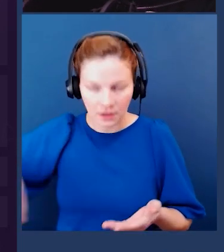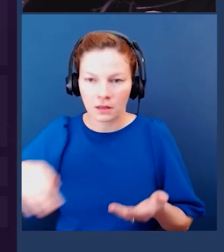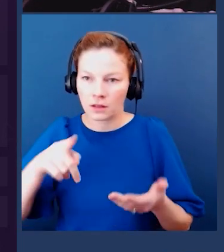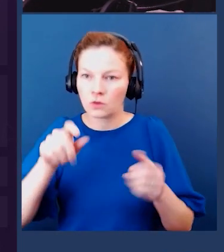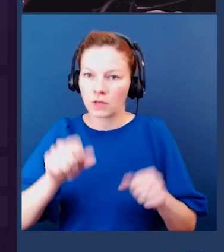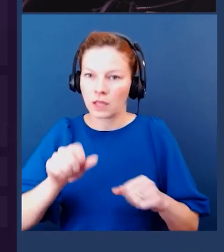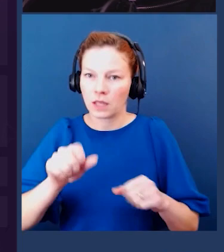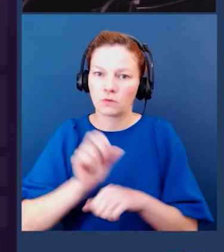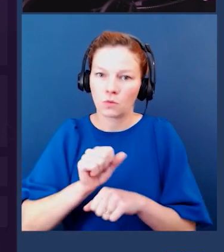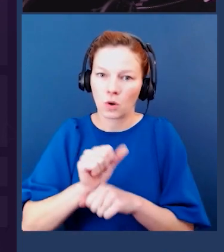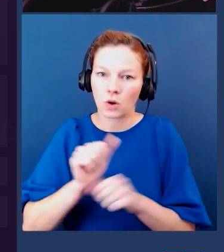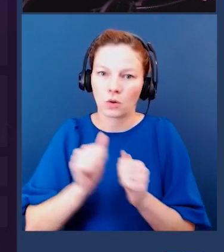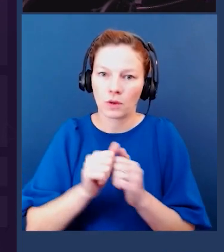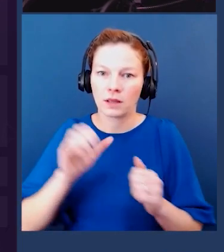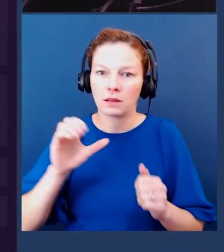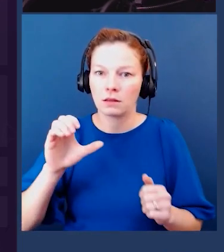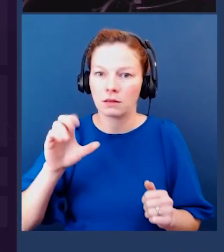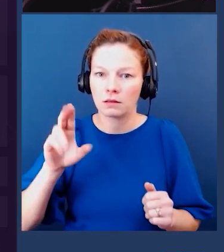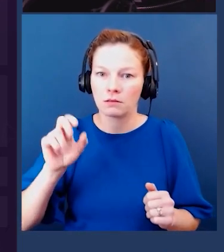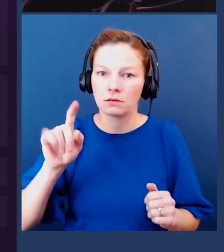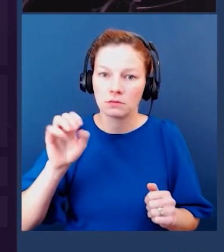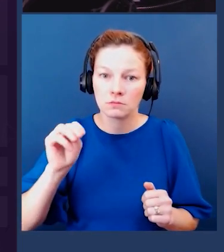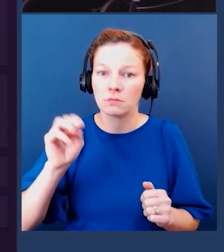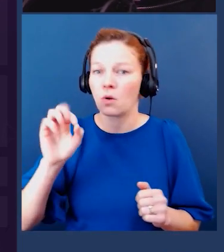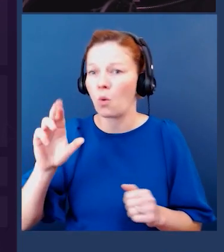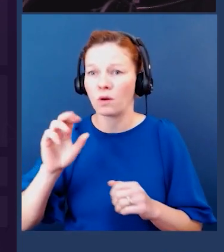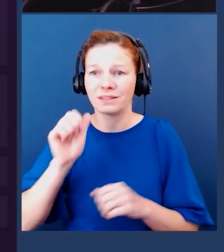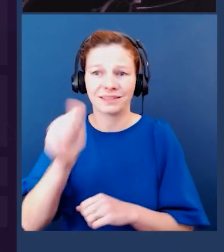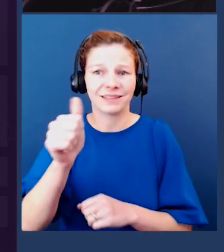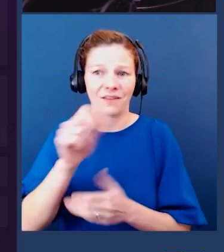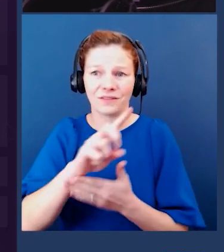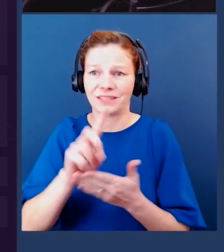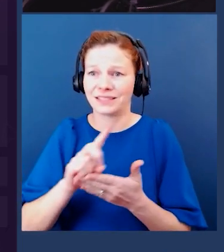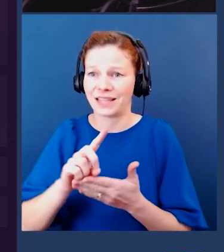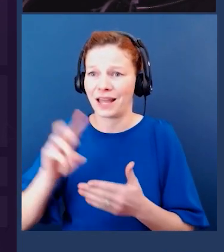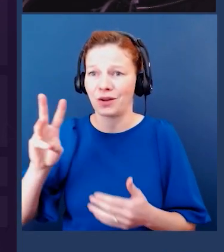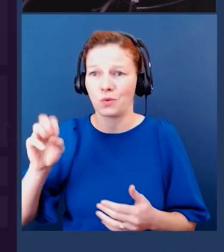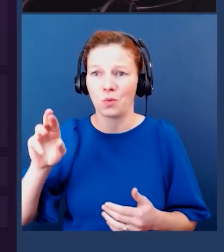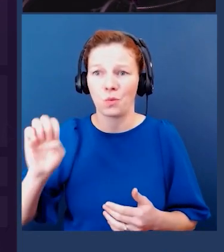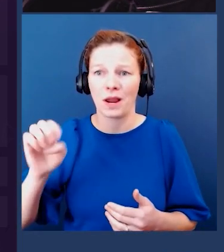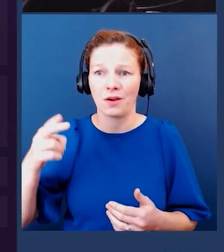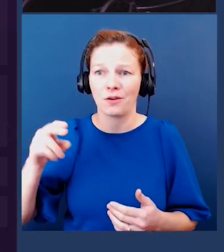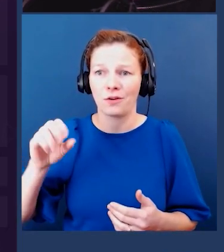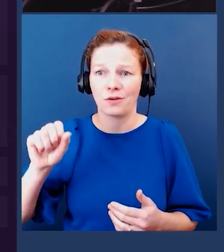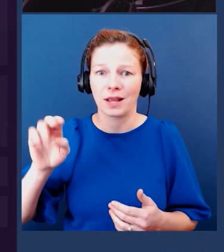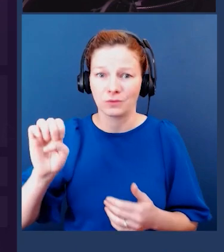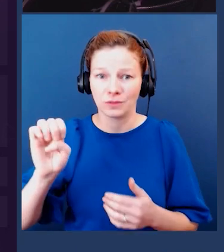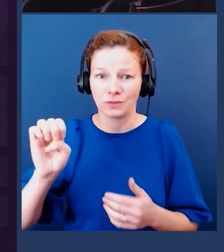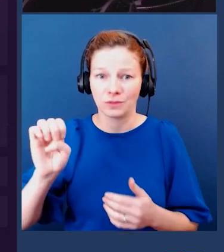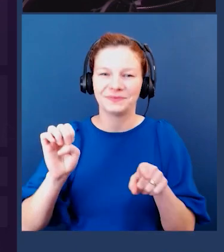or design yourself a little warehouse again. Data Factory Azure Data Factory with SQL Warehouse